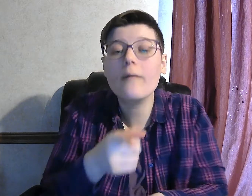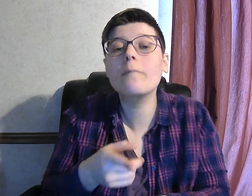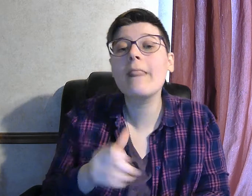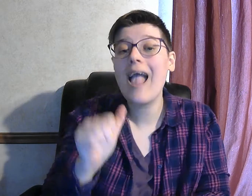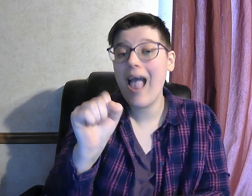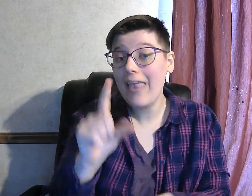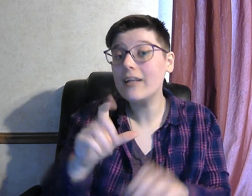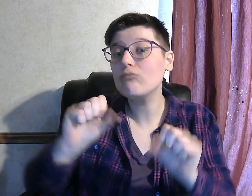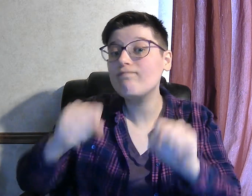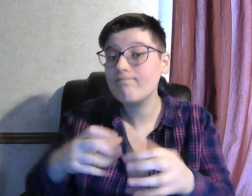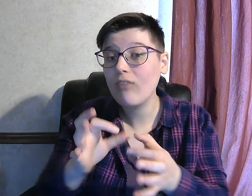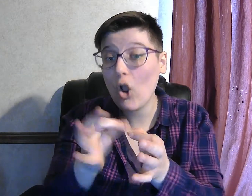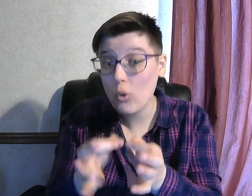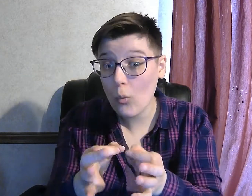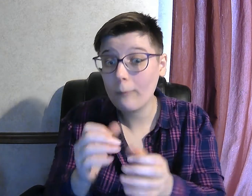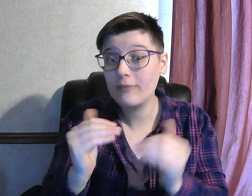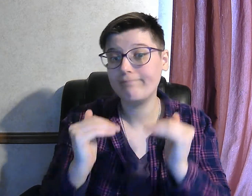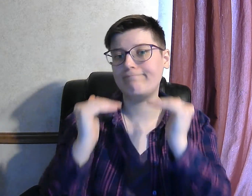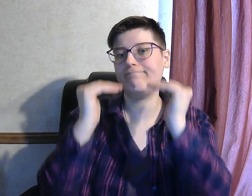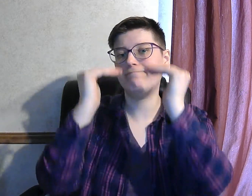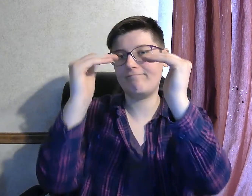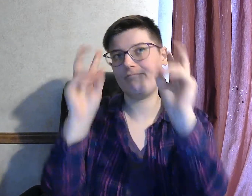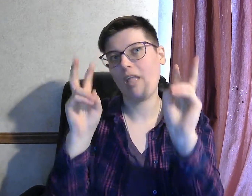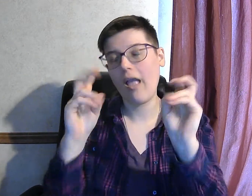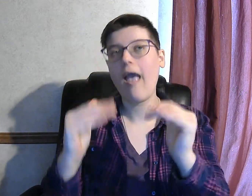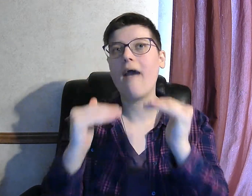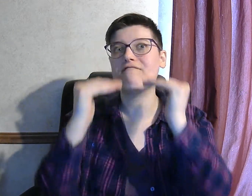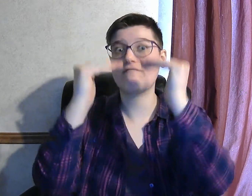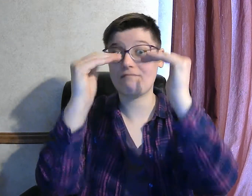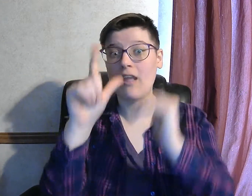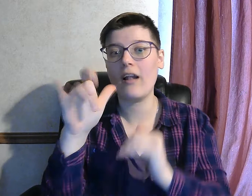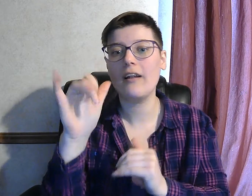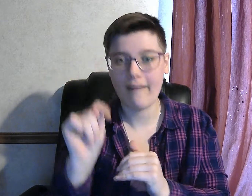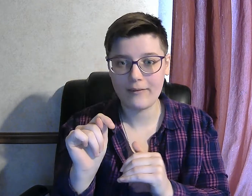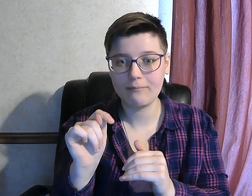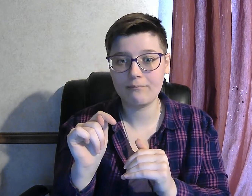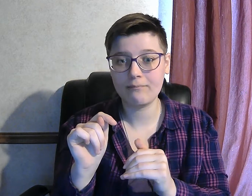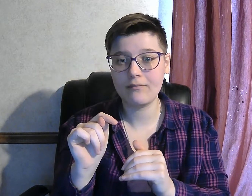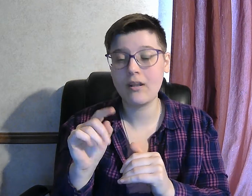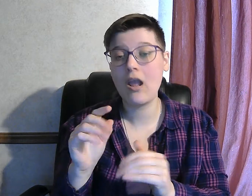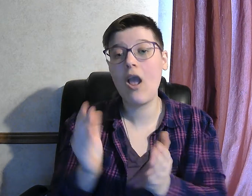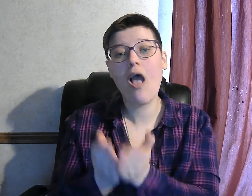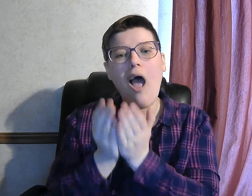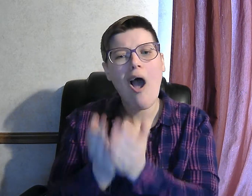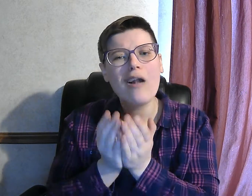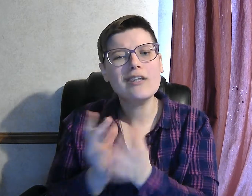My project is supposed to demonstrate and prove that ASL can interpret advanced literature.